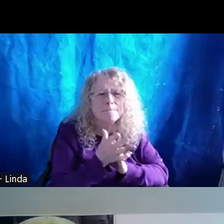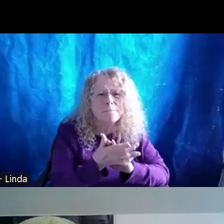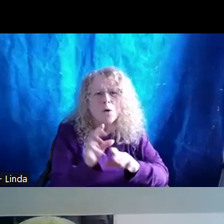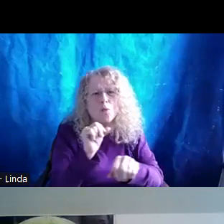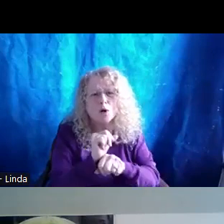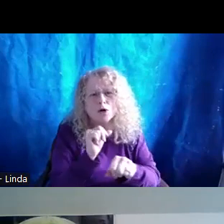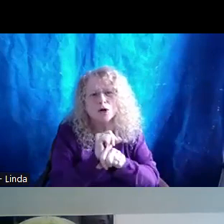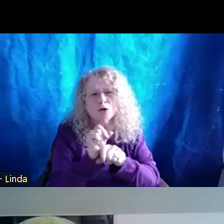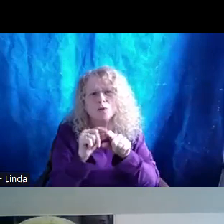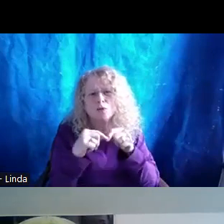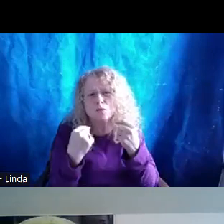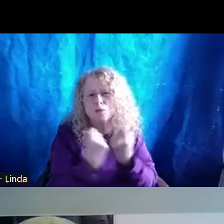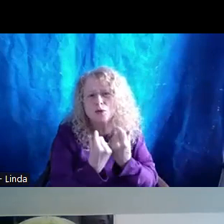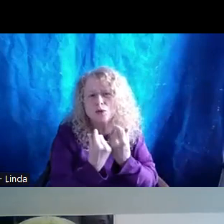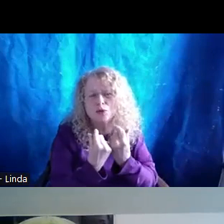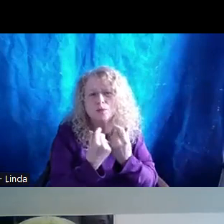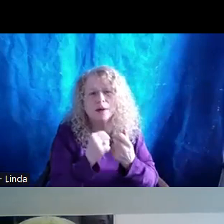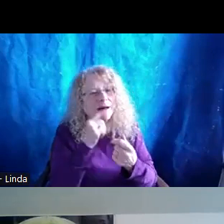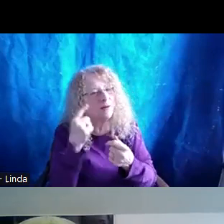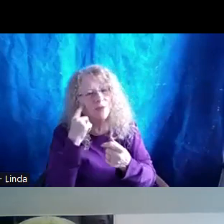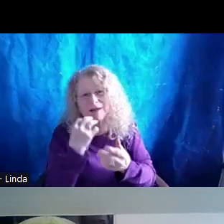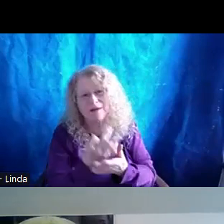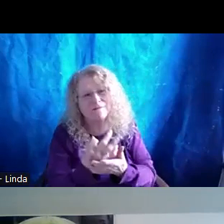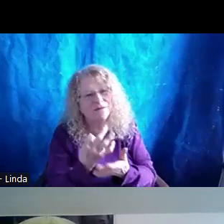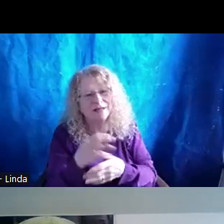SO I DON'T THINK THEY'RE ACTUALLY FUNDING THE CHILDCARE NAVIGATORS, BUT IT IS LOOKING